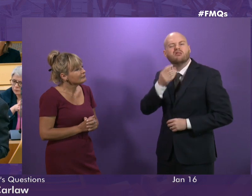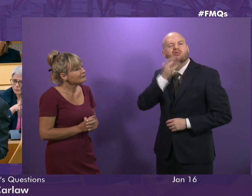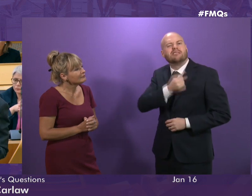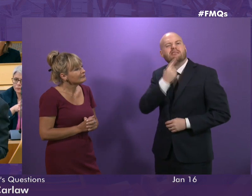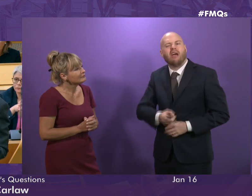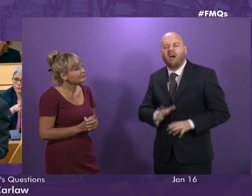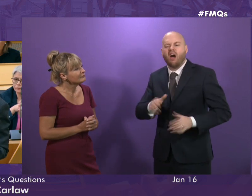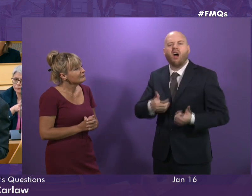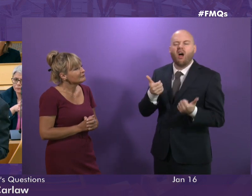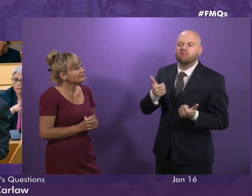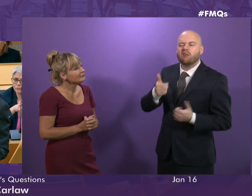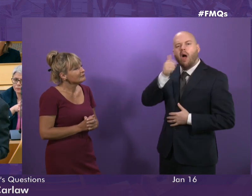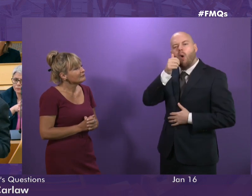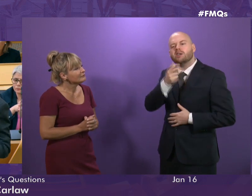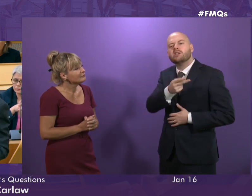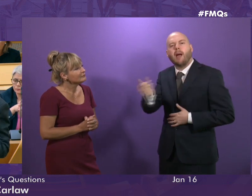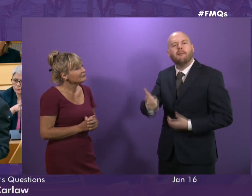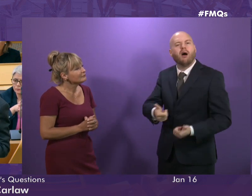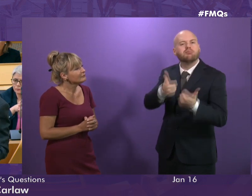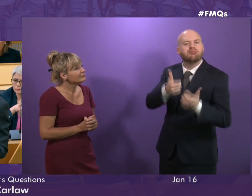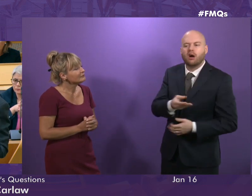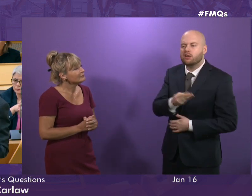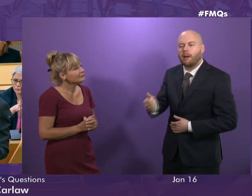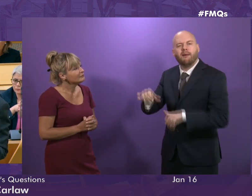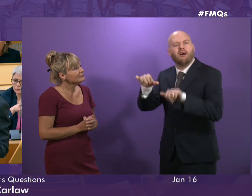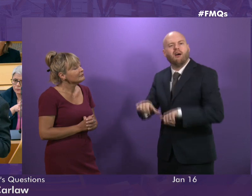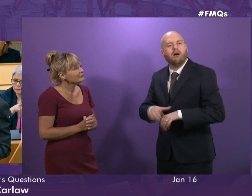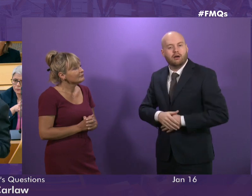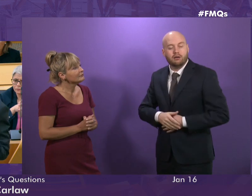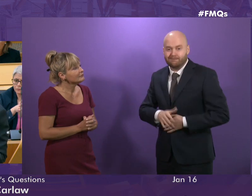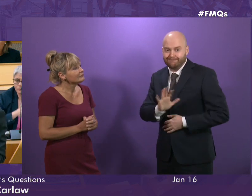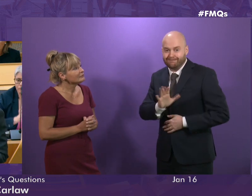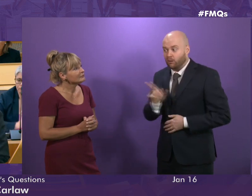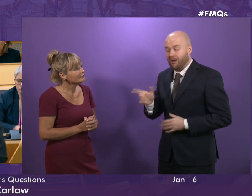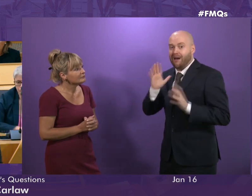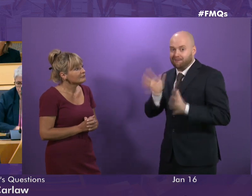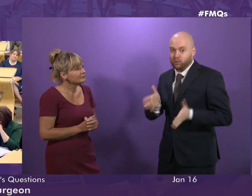are going right in Scottish education, and focus on the things that are going wrong?